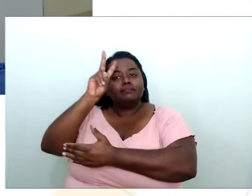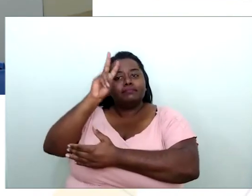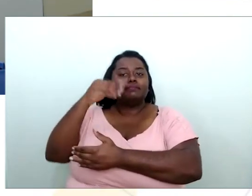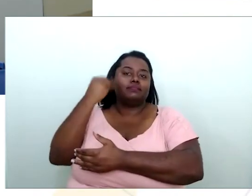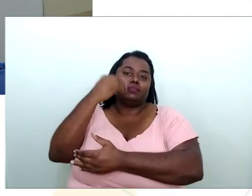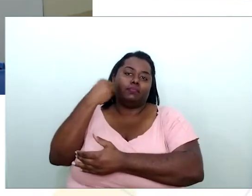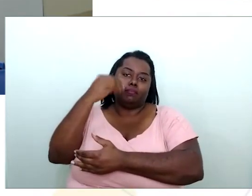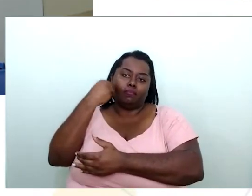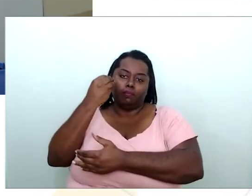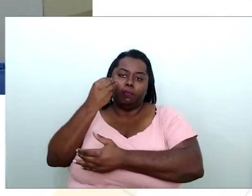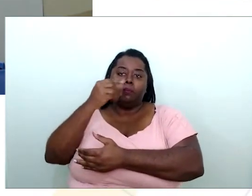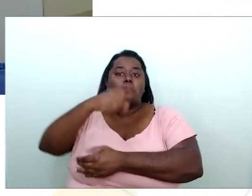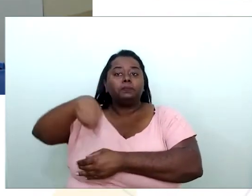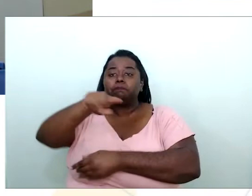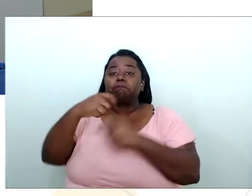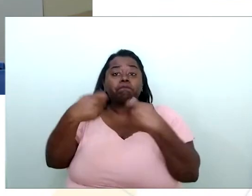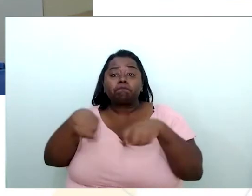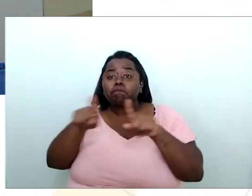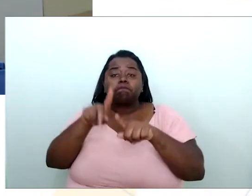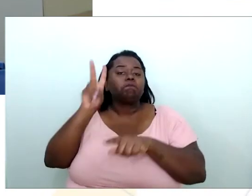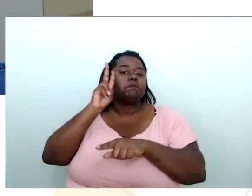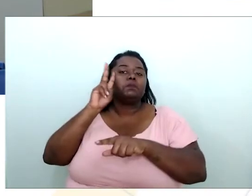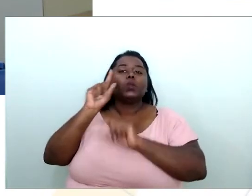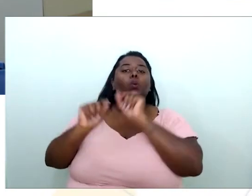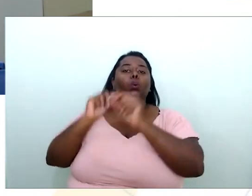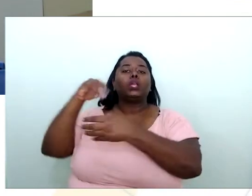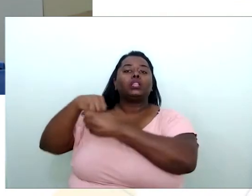the book because the book would have changed the content would have changed